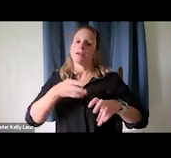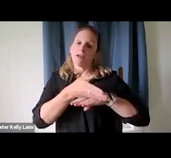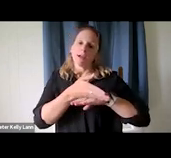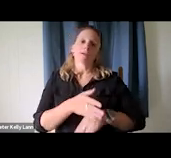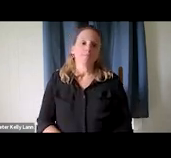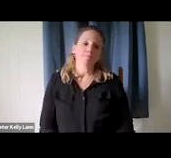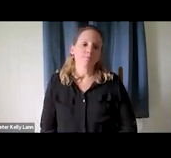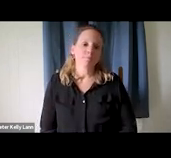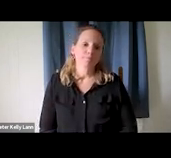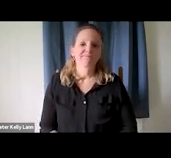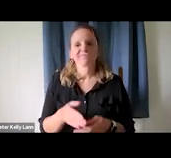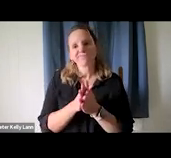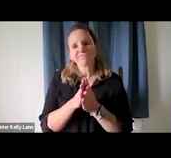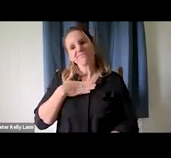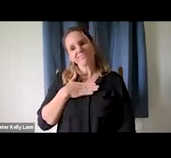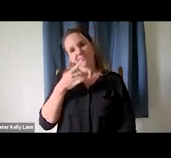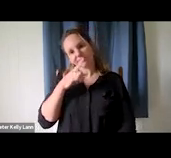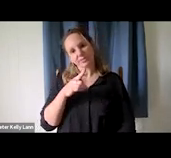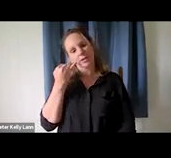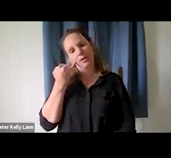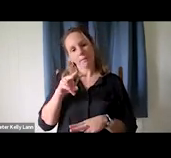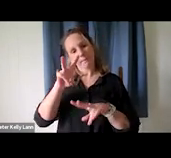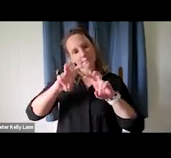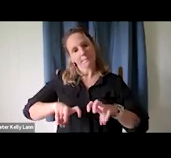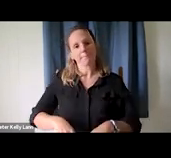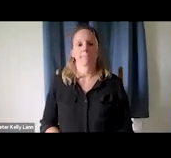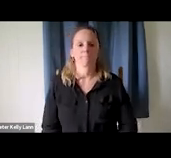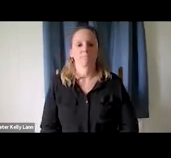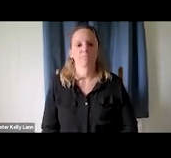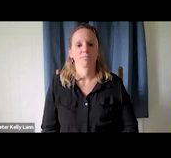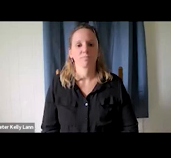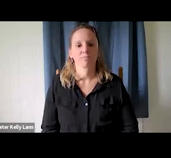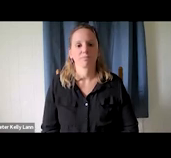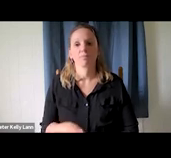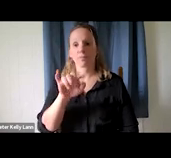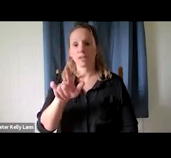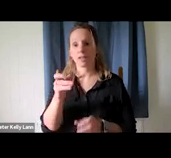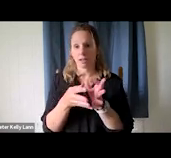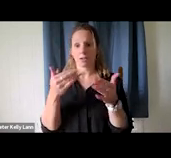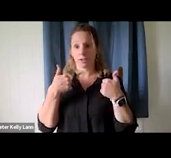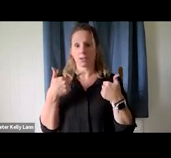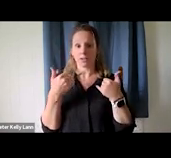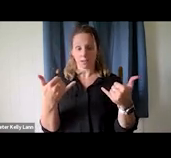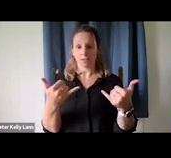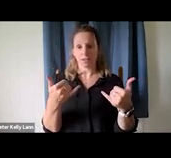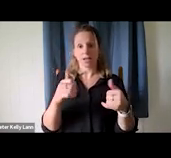So we kindly ask you to do the evaluation. There is ASL interpretation and live captioning available